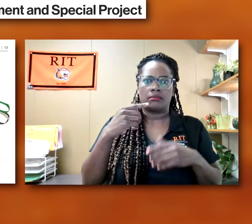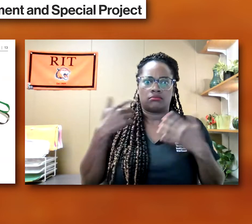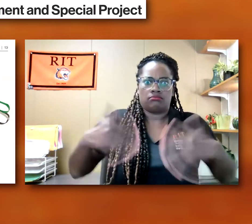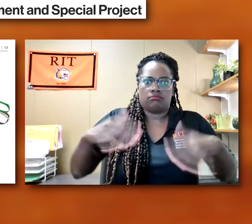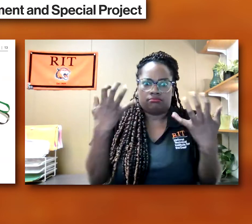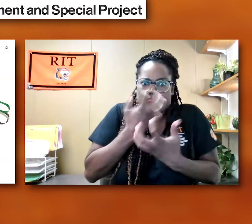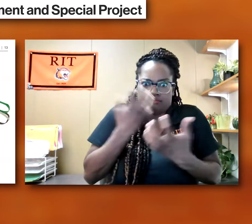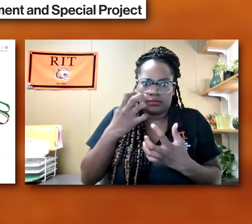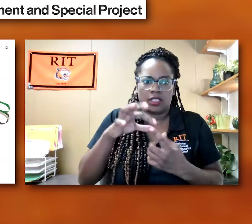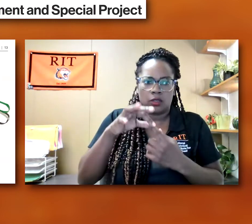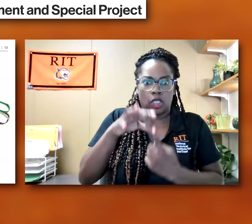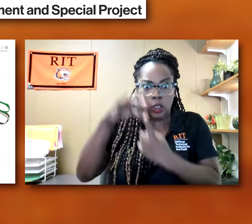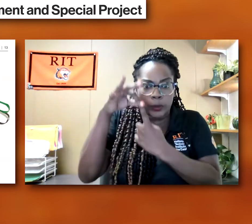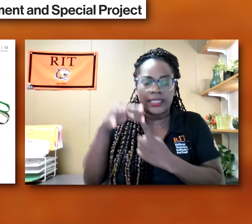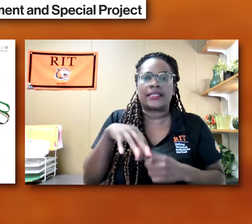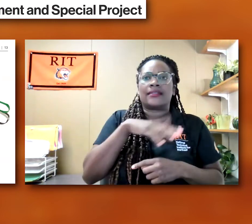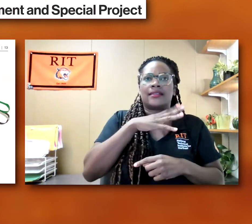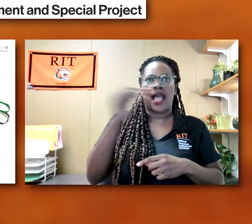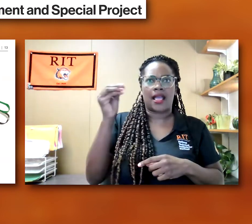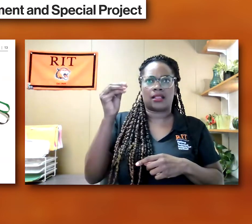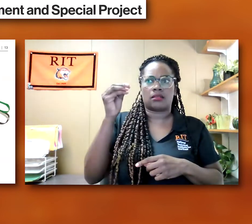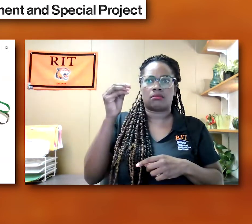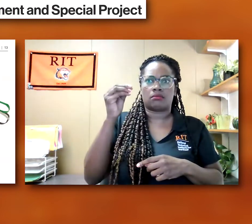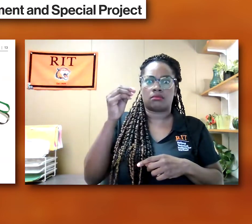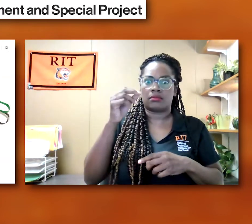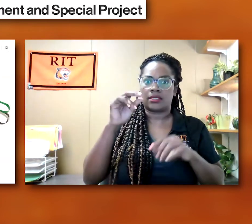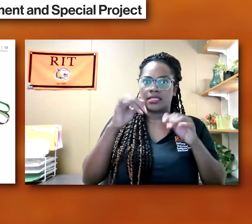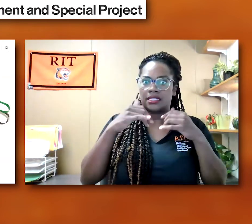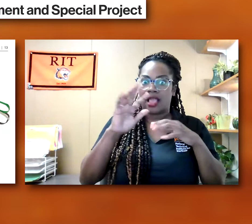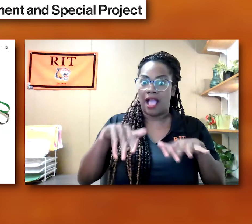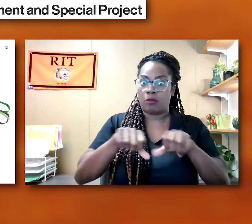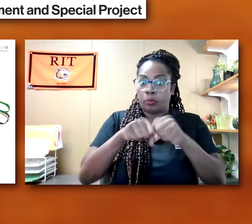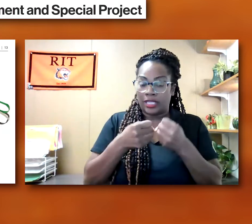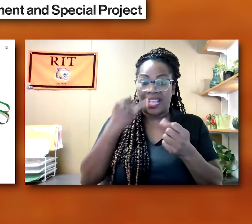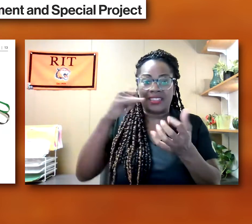to try and develop something that is really spectacular, unique, and just